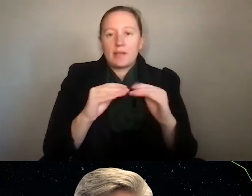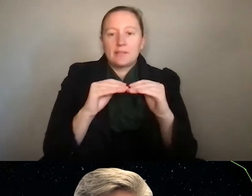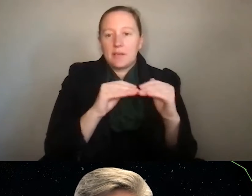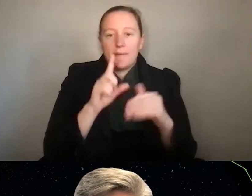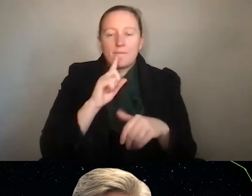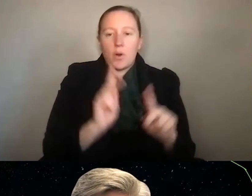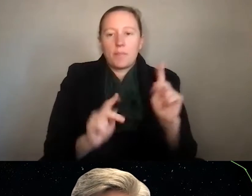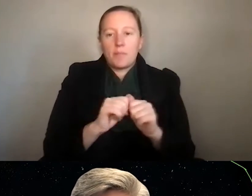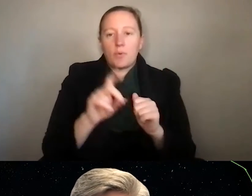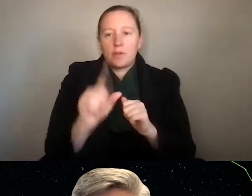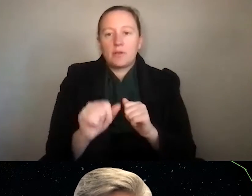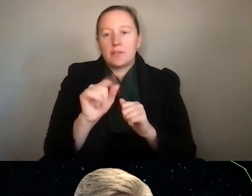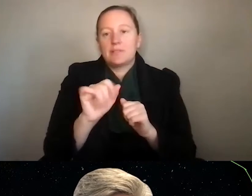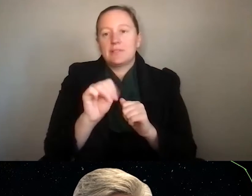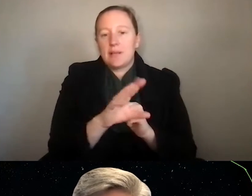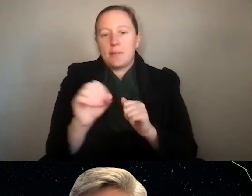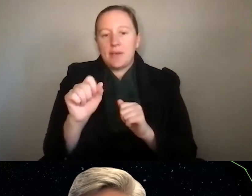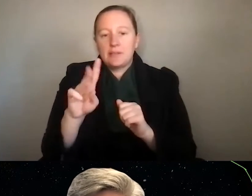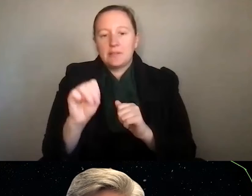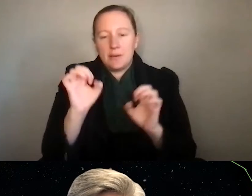disability in STEM and STEM education.